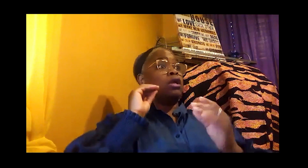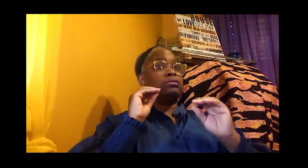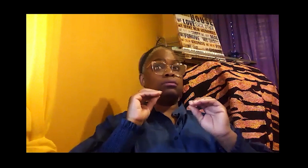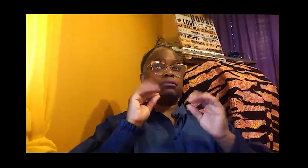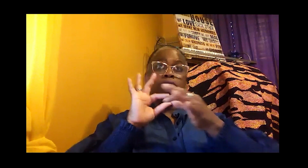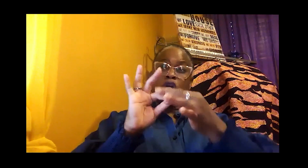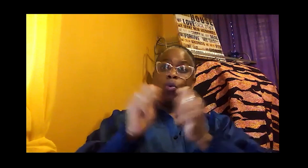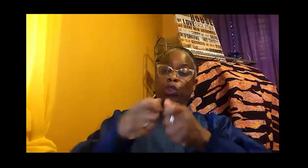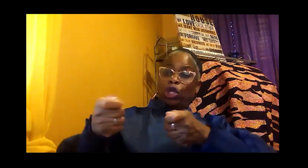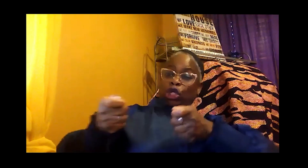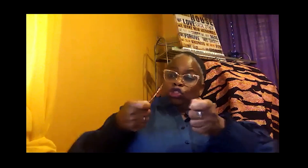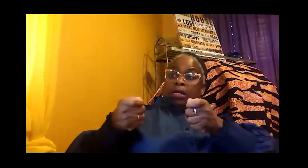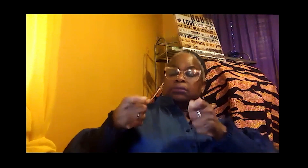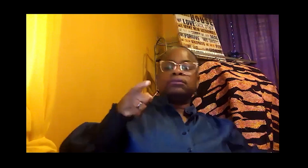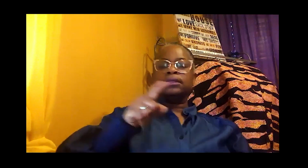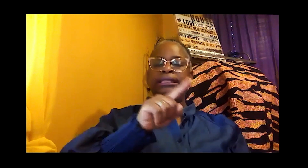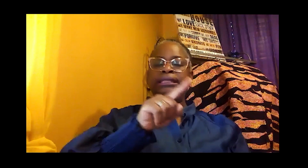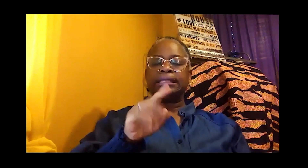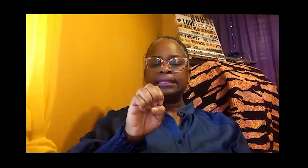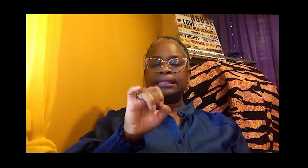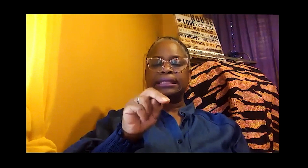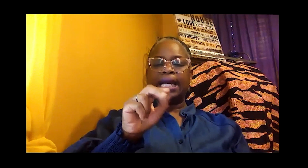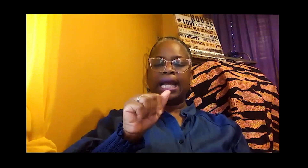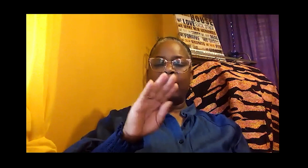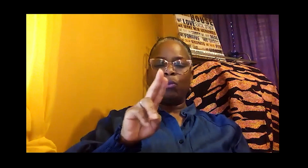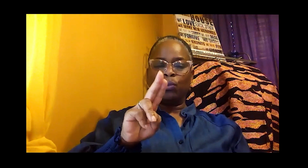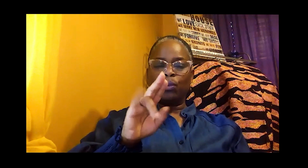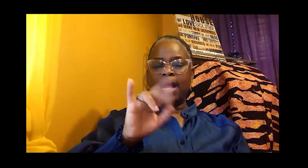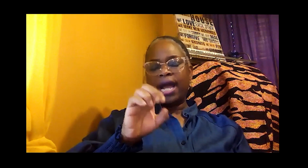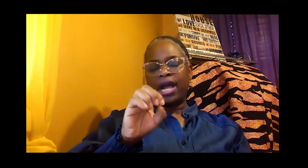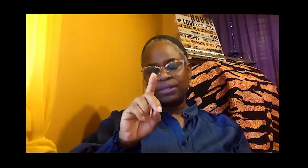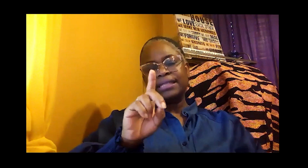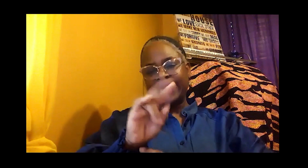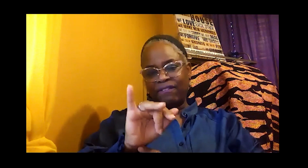My first experience with learning how to direct was with Zeinabu Irene Davis,